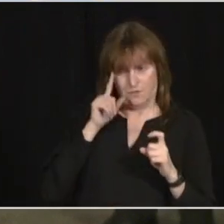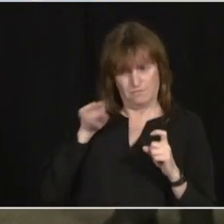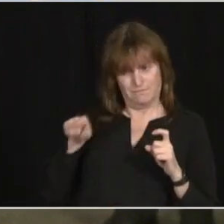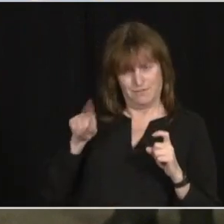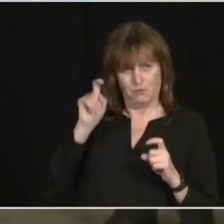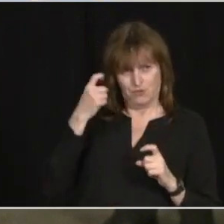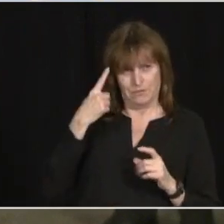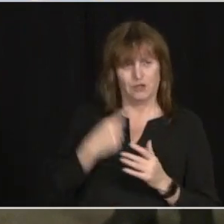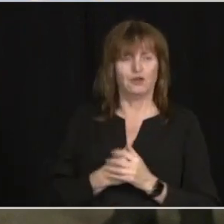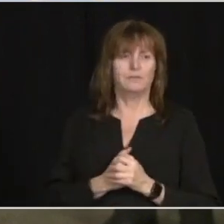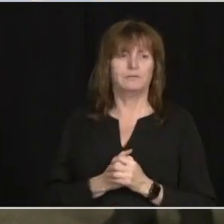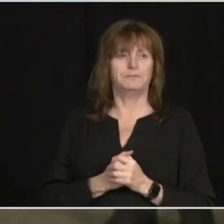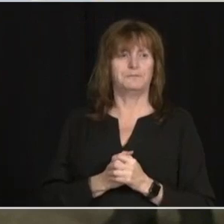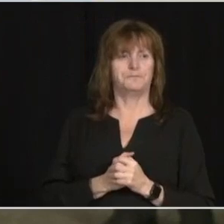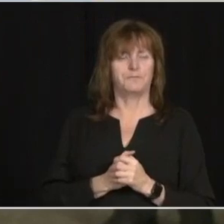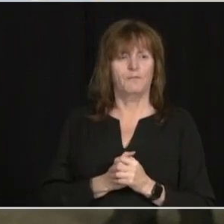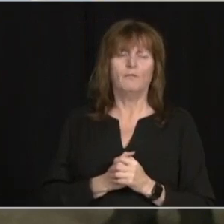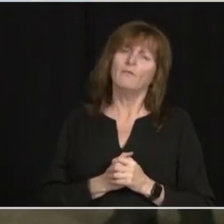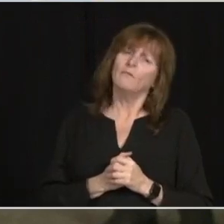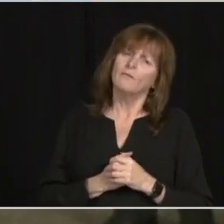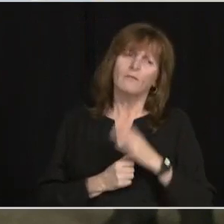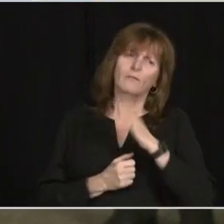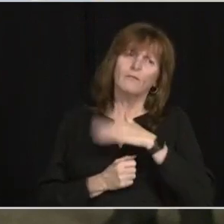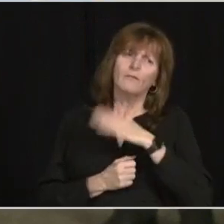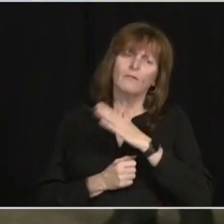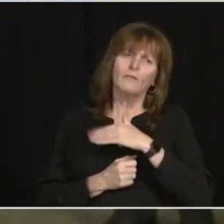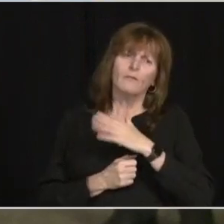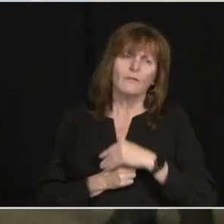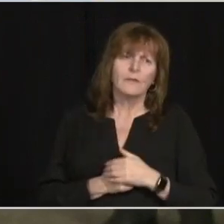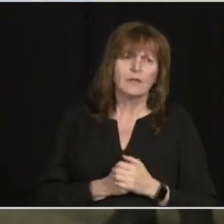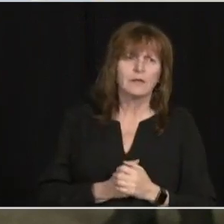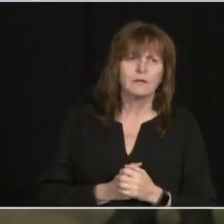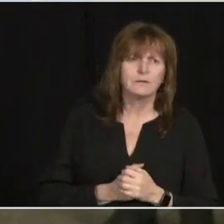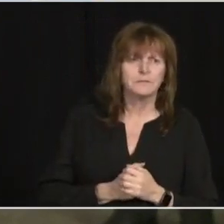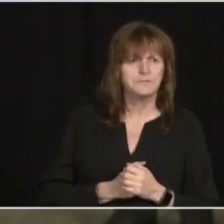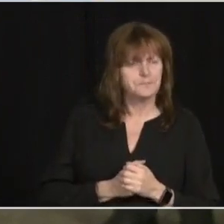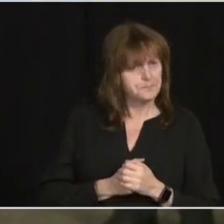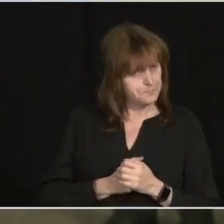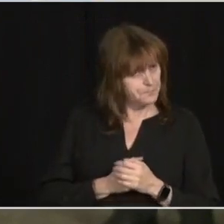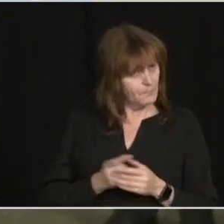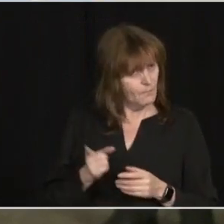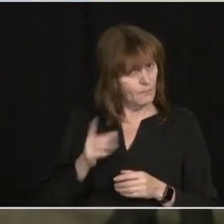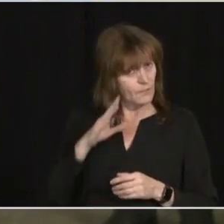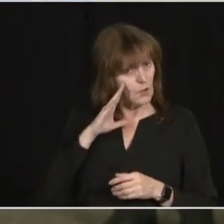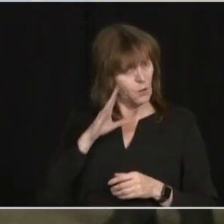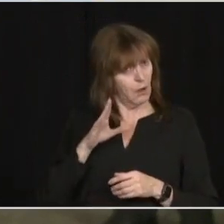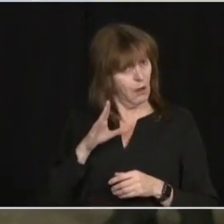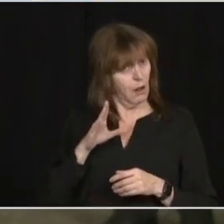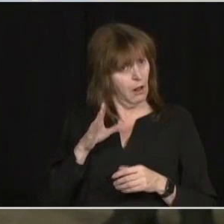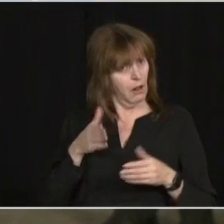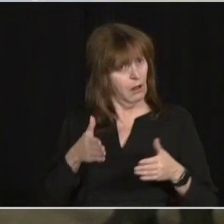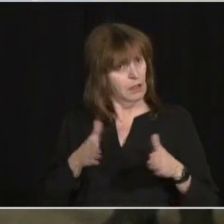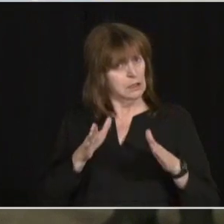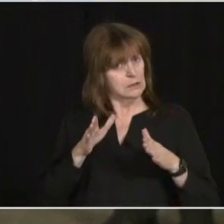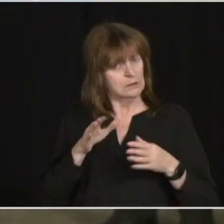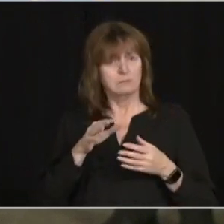Premier, I'm wondering if you're going to let cities, particularly Toronto, run deficits not just this year but in future